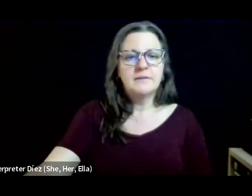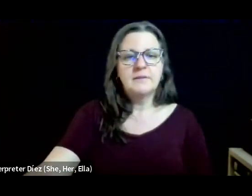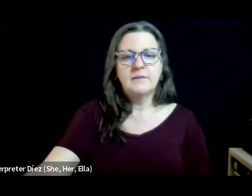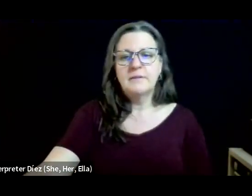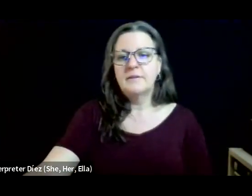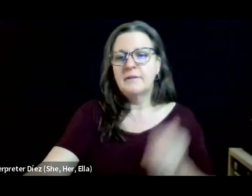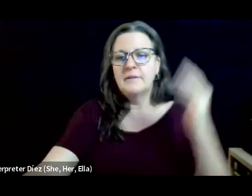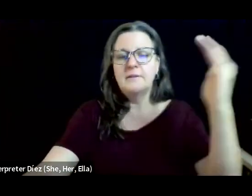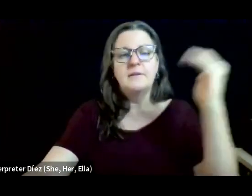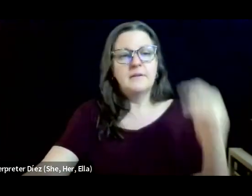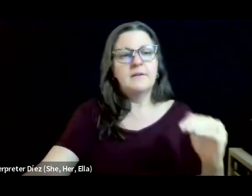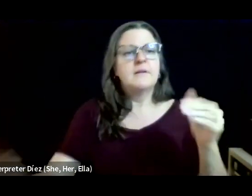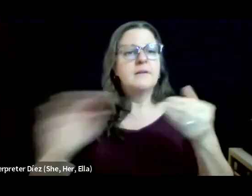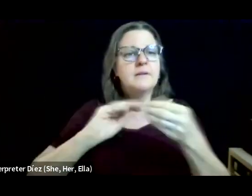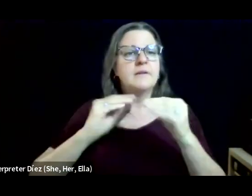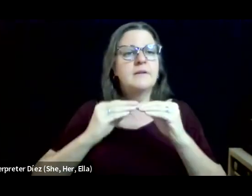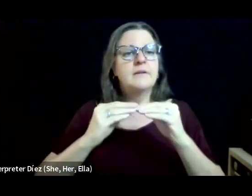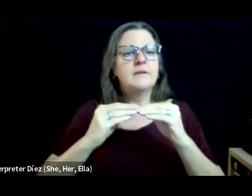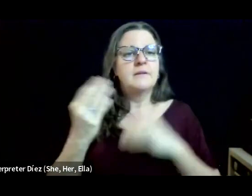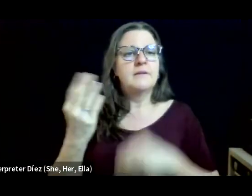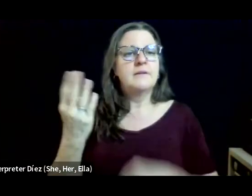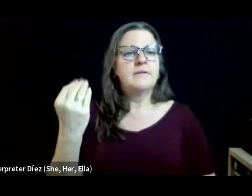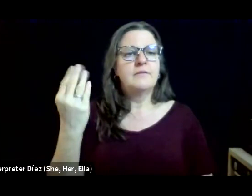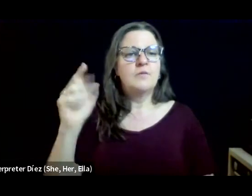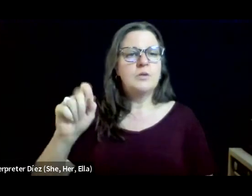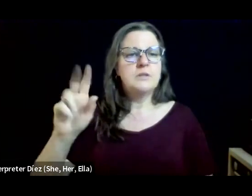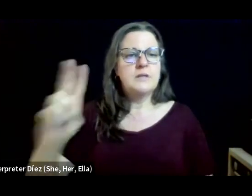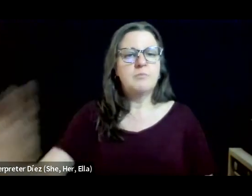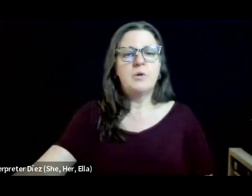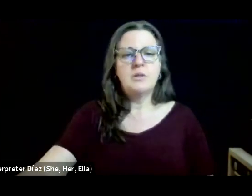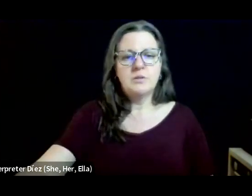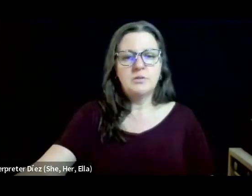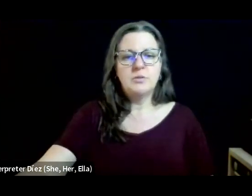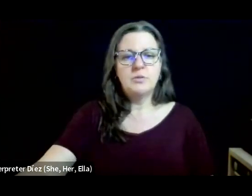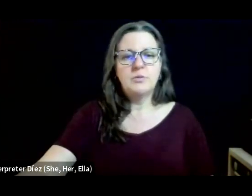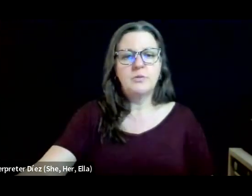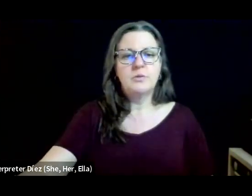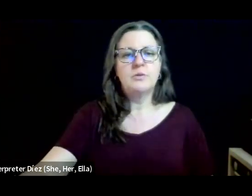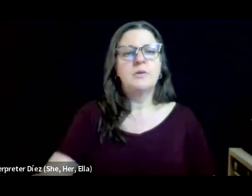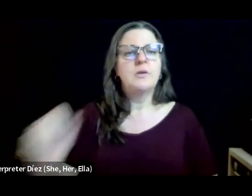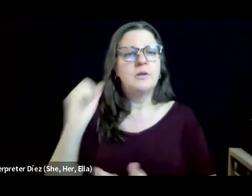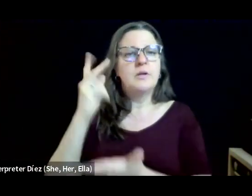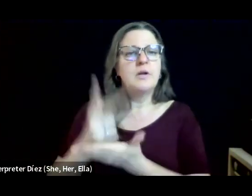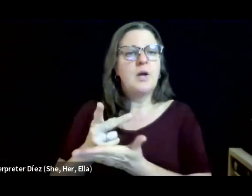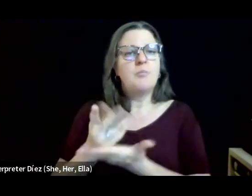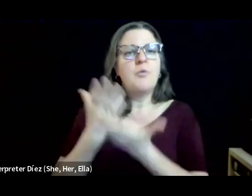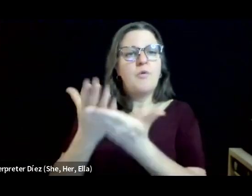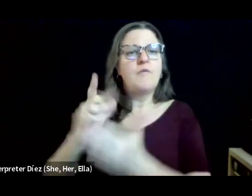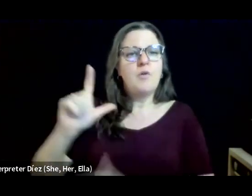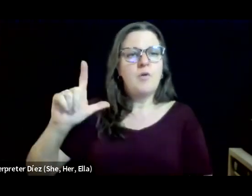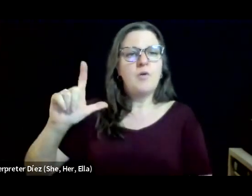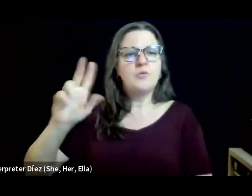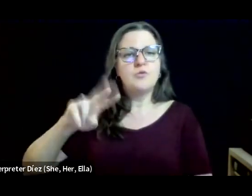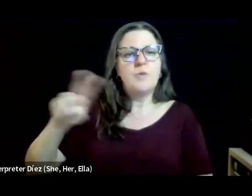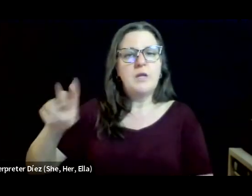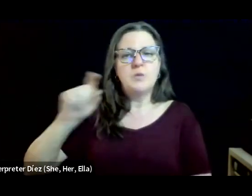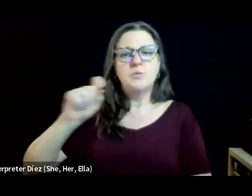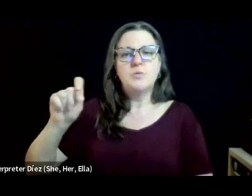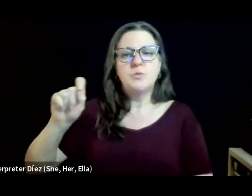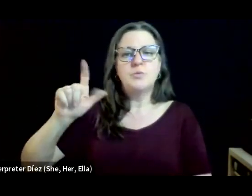Item #14.2, Approval of Resolution #22-23/5